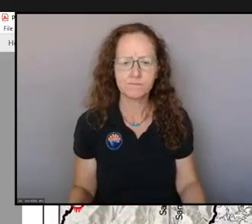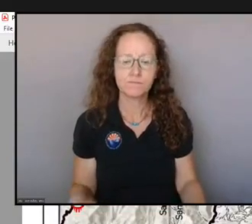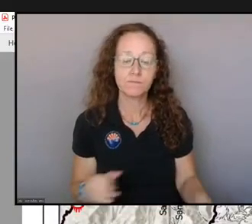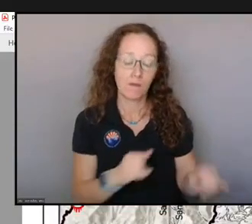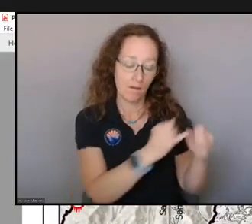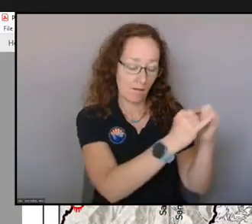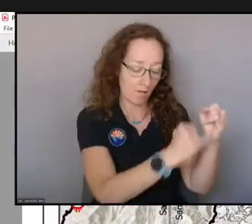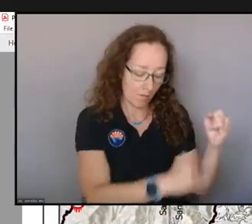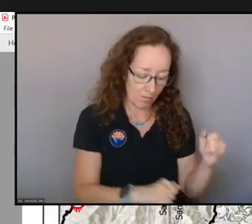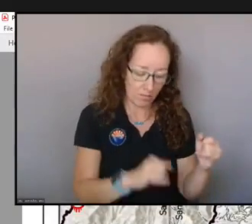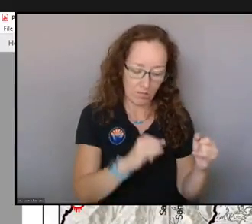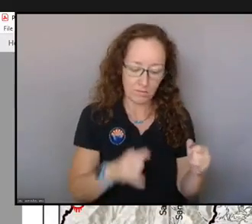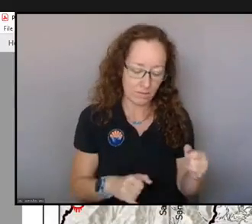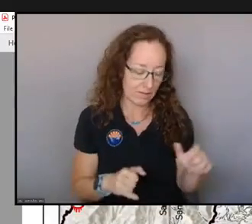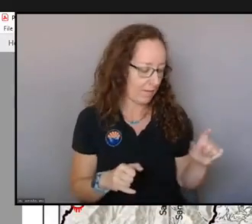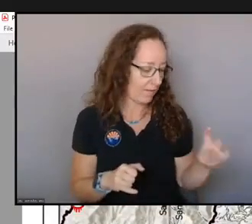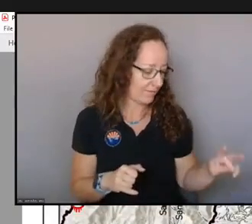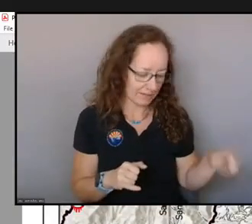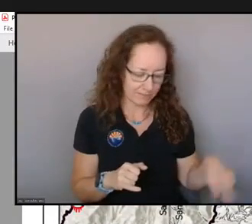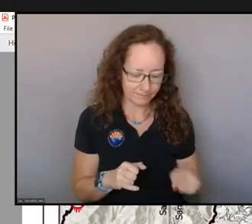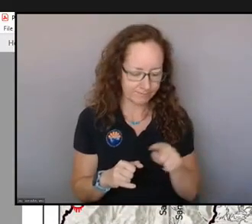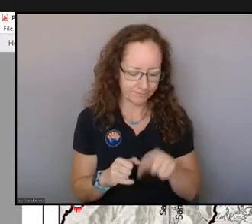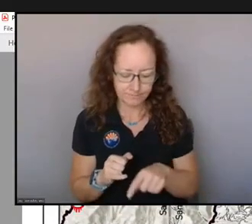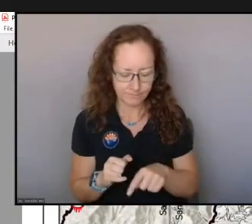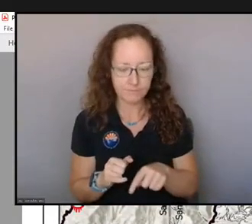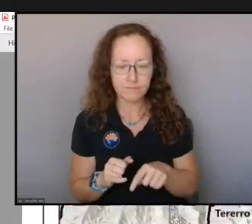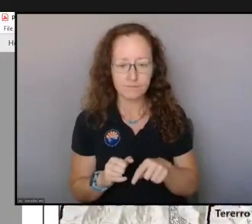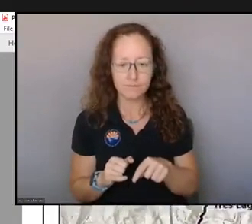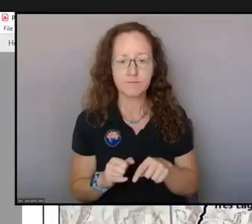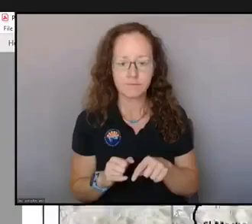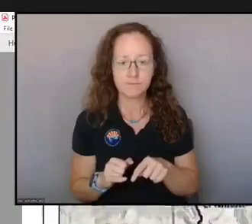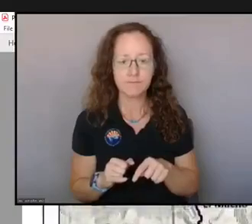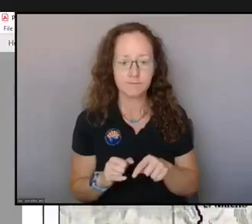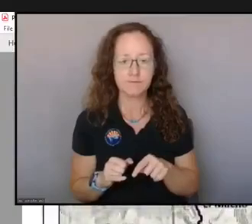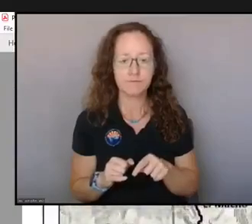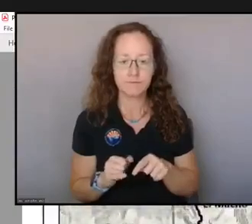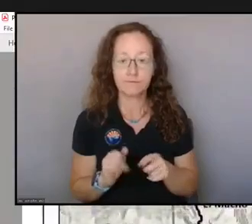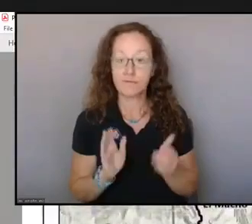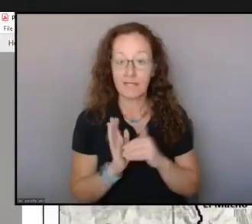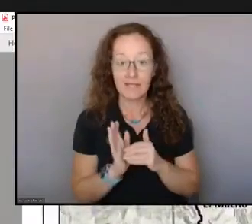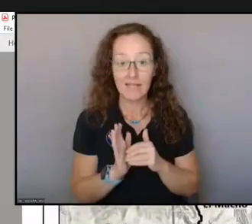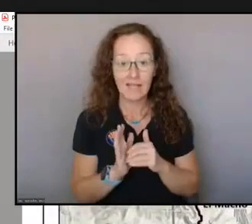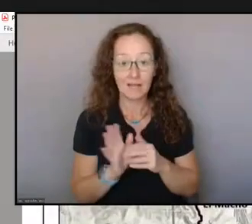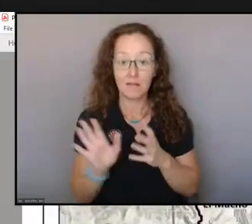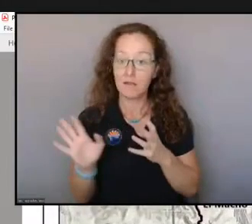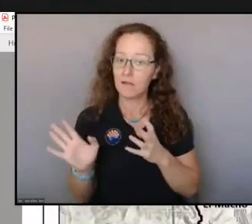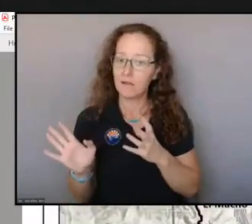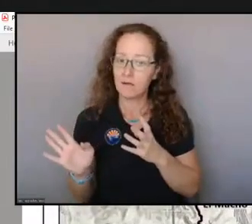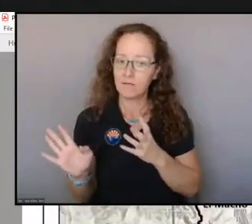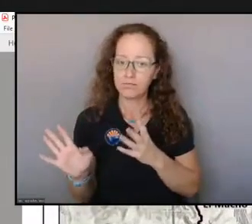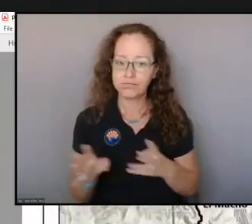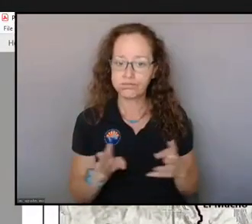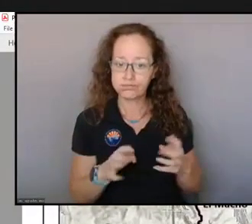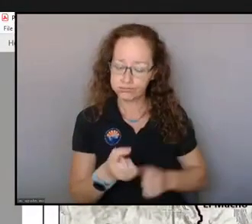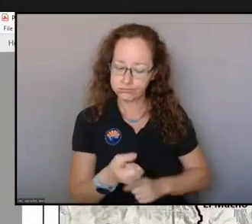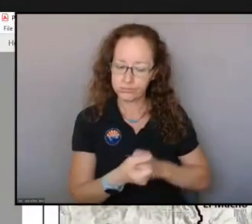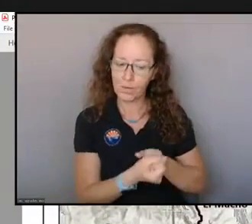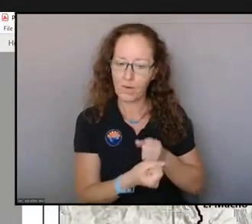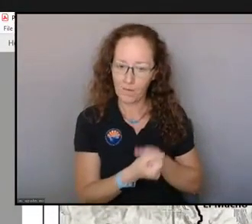ALL THE WAY PAST LAS VEGAS AND COMING AROUND THE SOUTHERN PORTION OF THE FIRE, ONCE AGAIN THE WINDS ARE VERY FAVORABLE BECAUSE THEY ARE HELPING TO PUSH